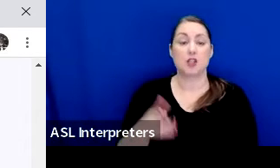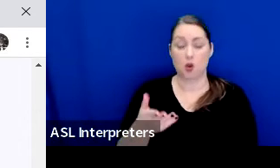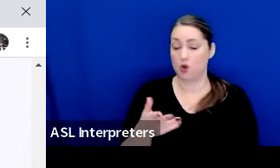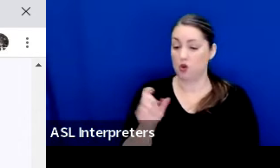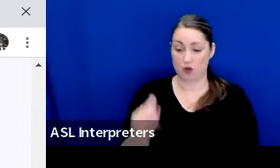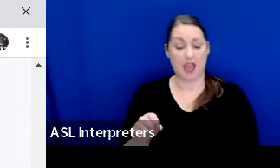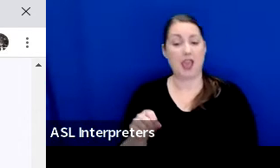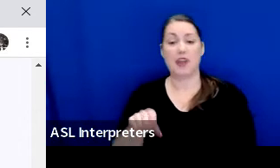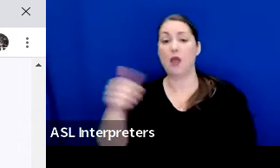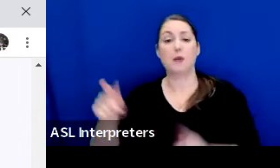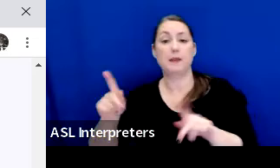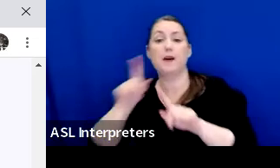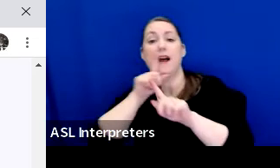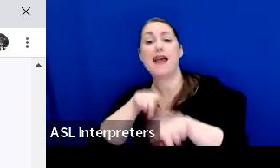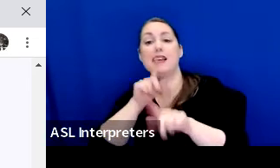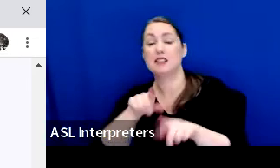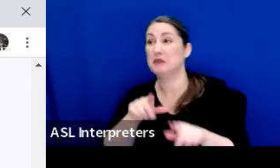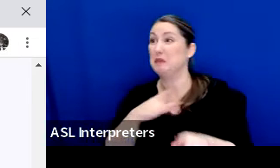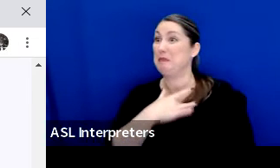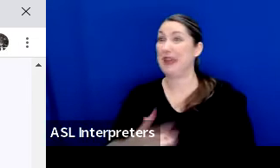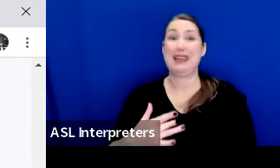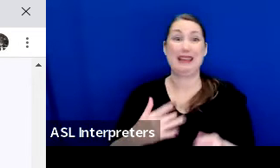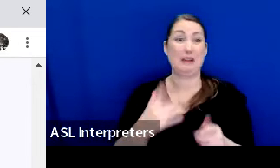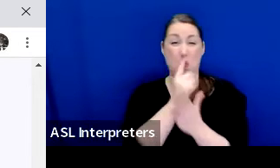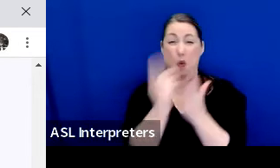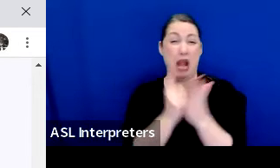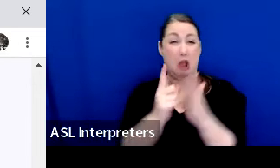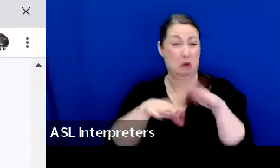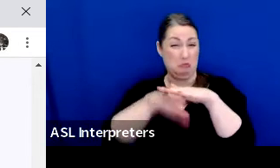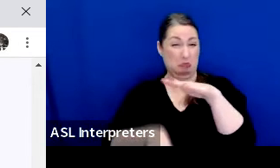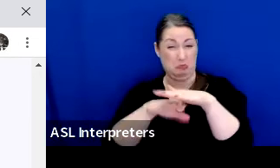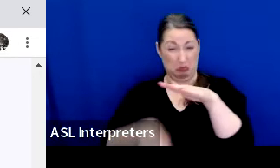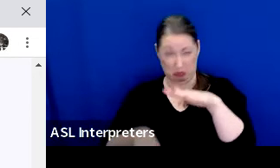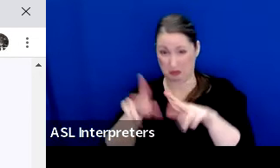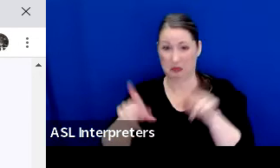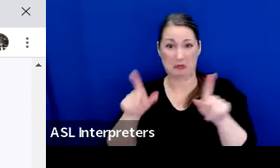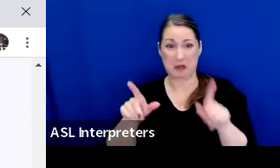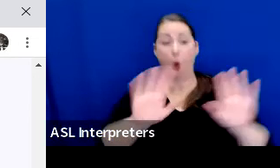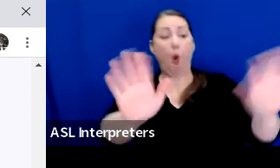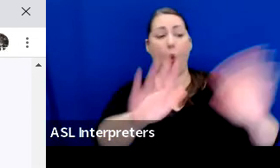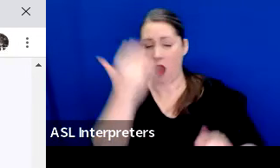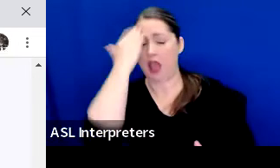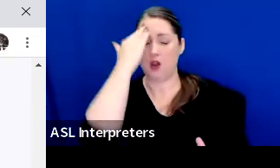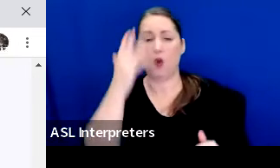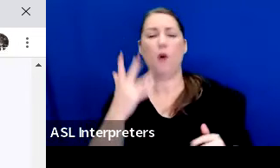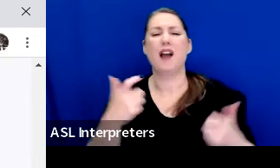And usually it doesn't take even an hour for someone to answer your question, because there's so many people in this community, I've answered some, some